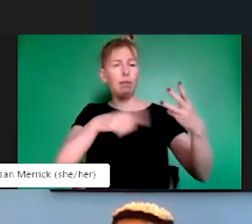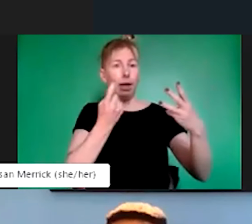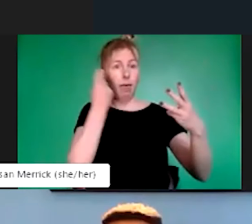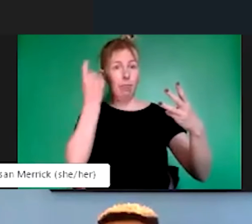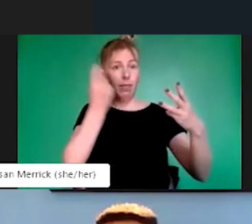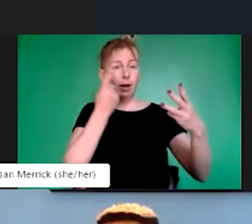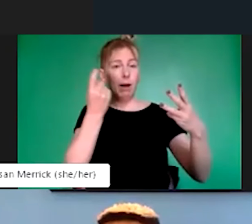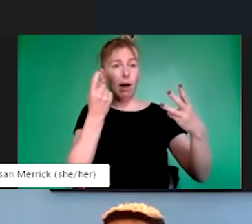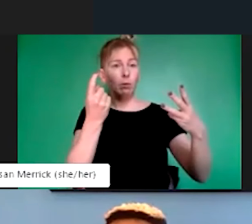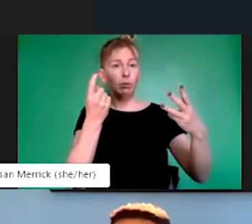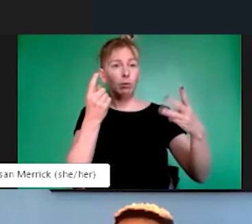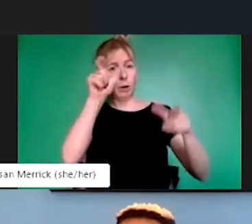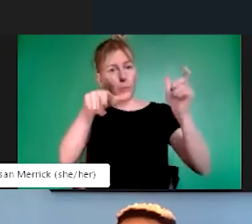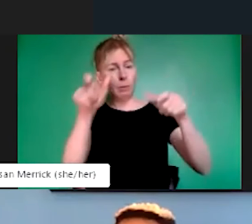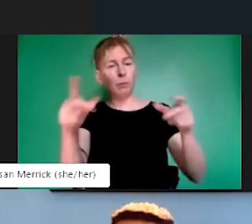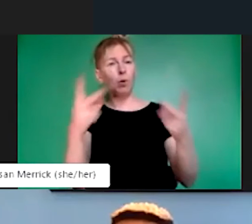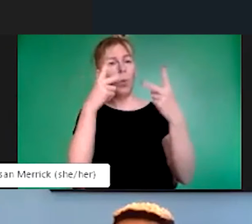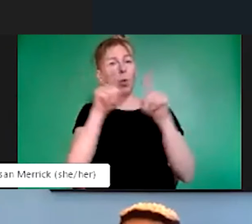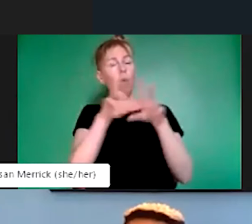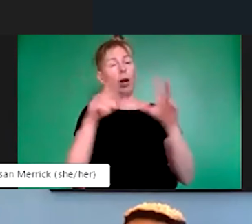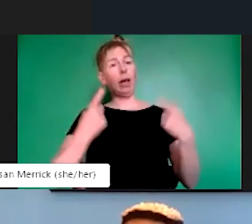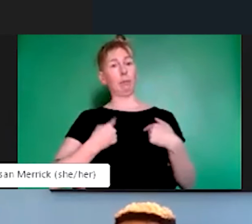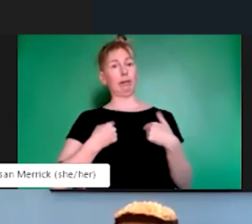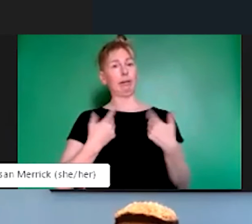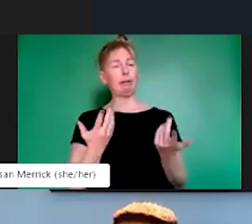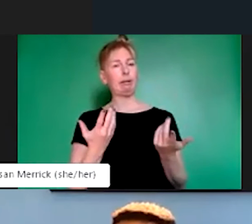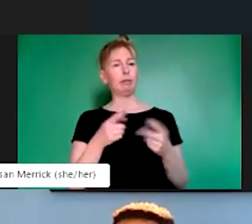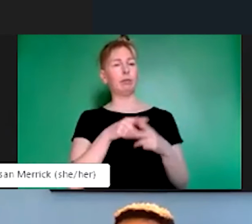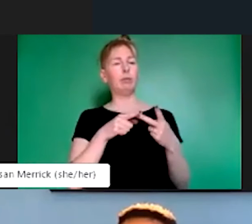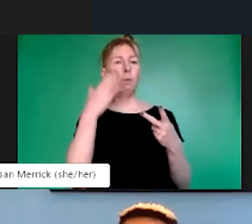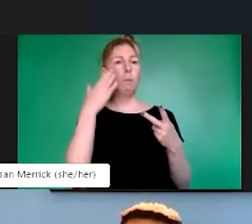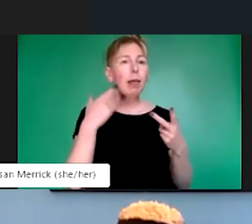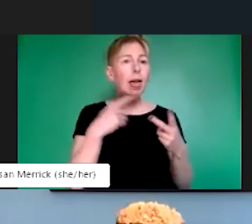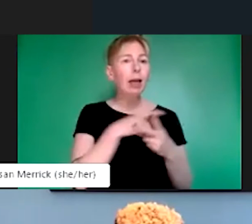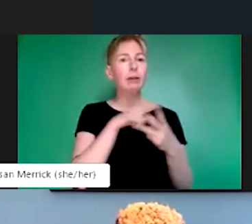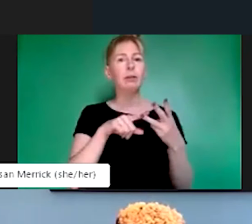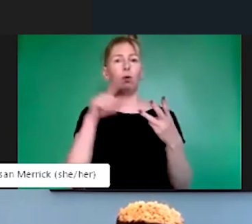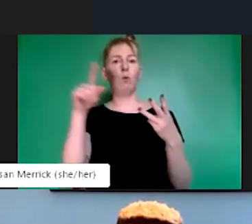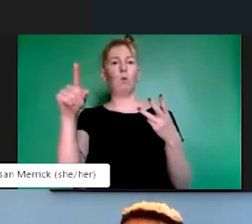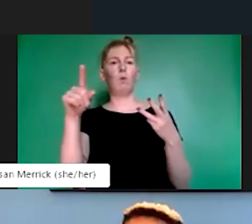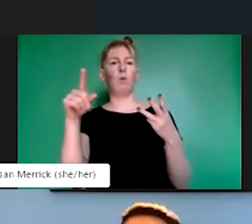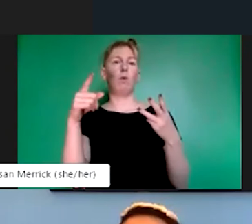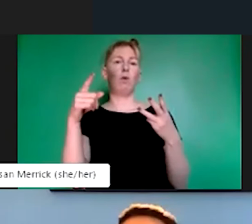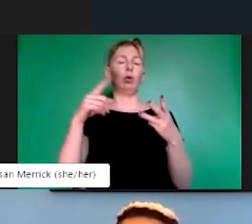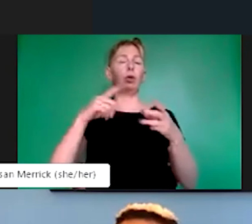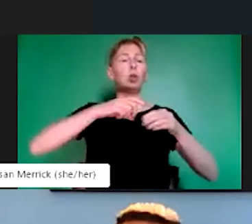like myself, who are black, queer, indigenous people of colour, and therefore can't see